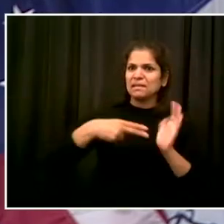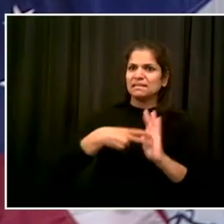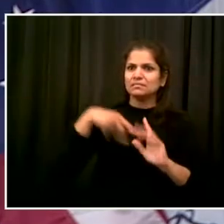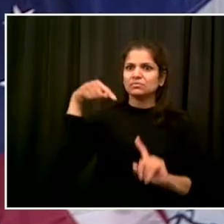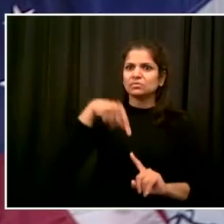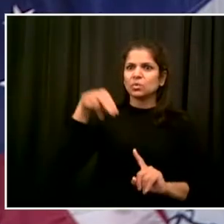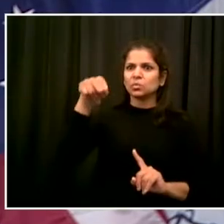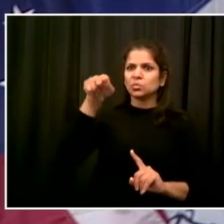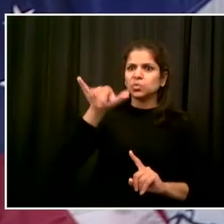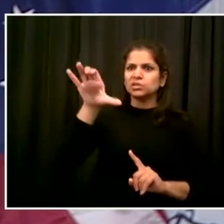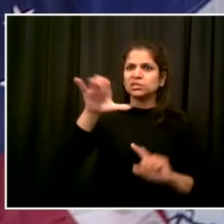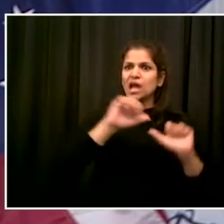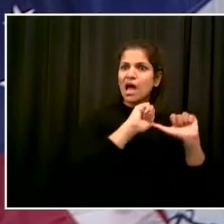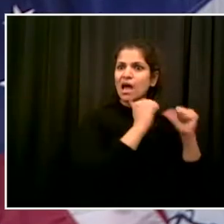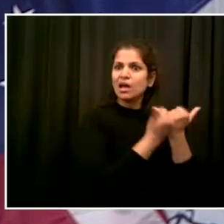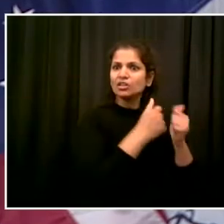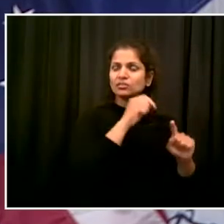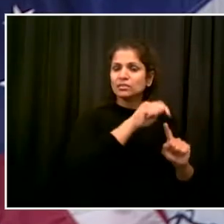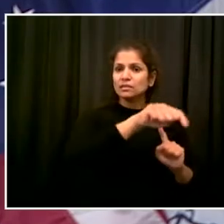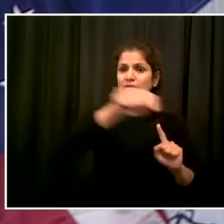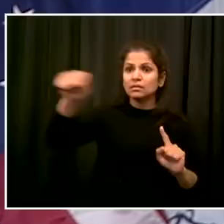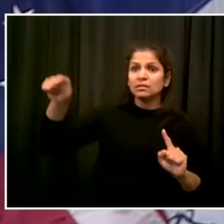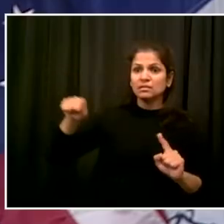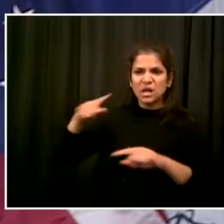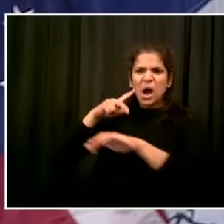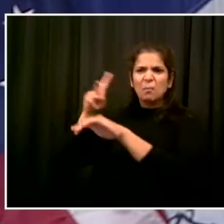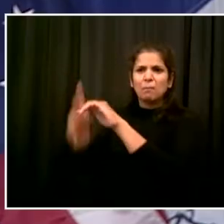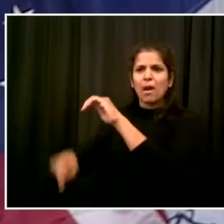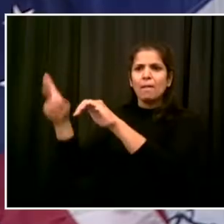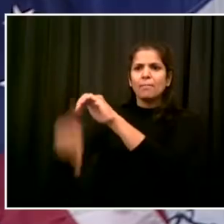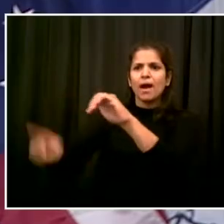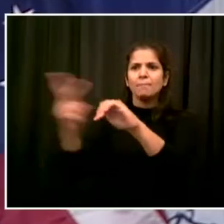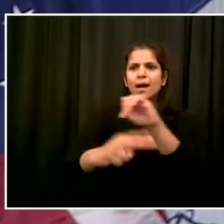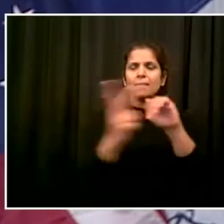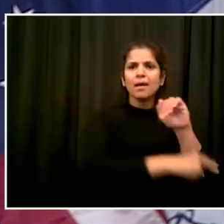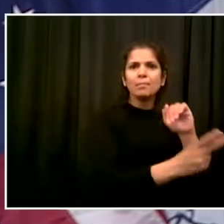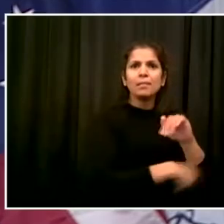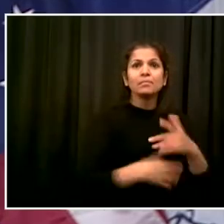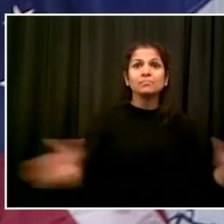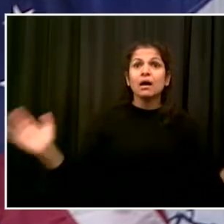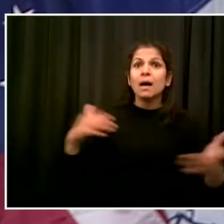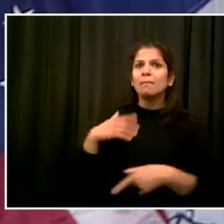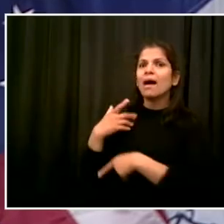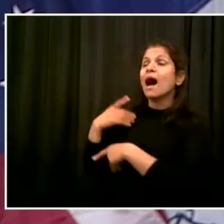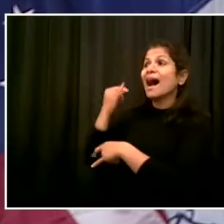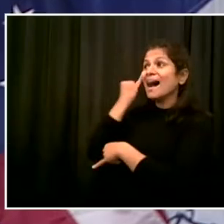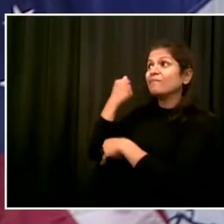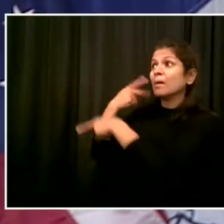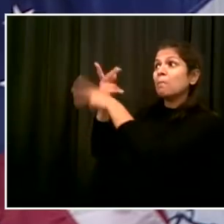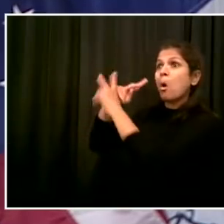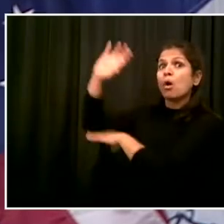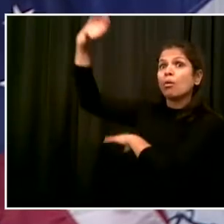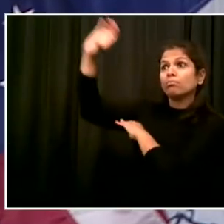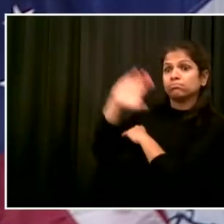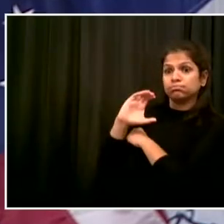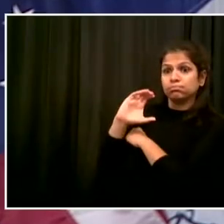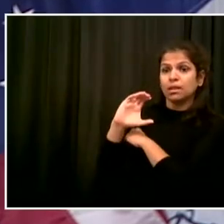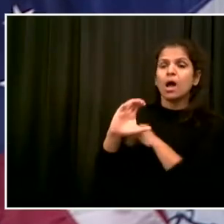MASSIVE CUTS. MASSIVE CUTS TO CITY AGENCIES AND THAT WILL UNDERMINE ANY POSIBSITLIY OF THE RIGHT KIND OF ERSTRAT. BORROWING THE RIGHT WAY MAKE